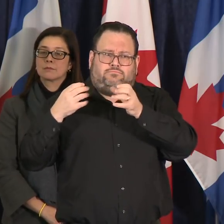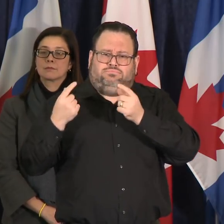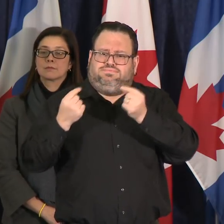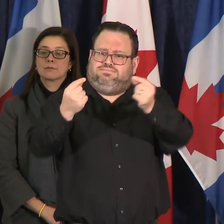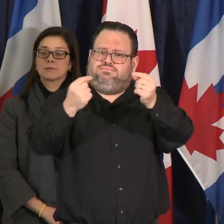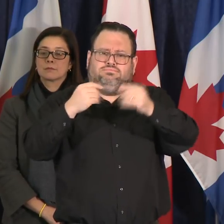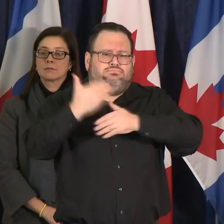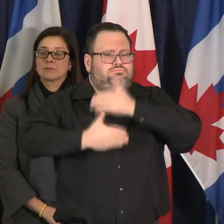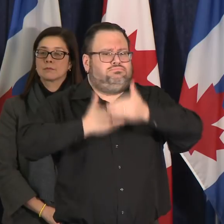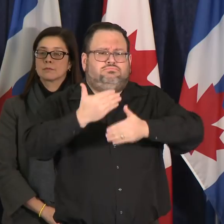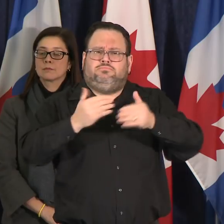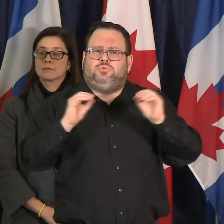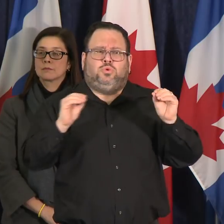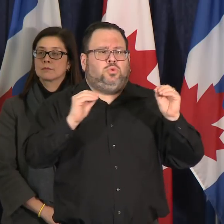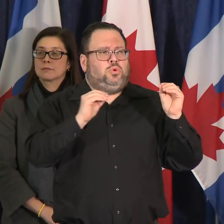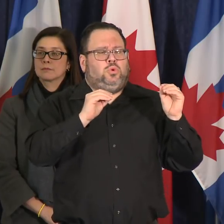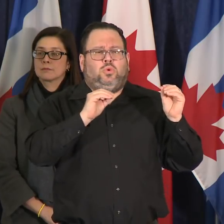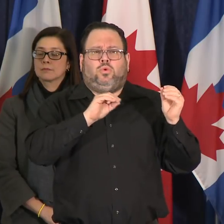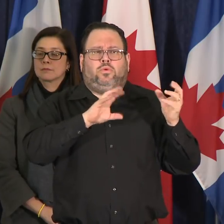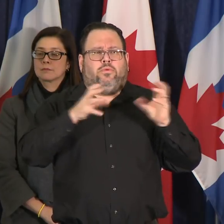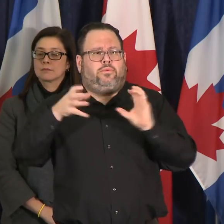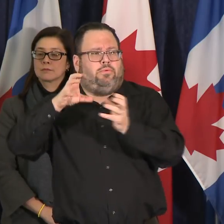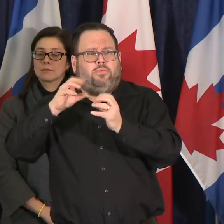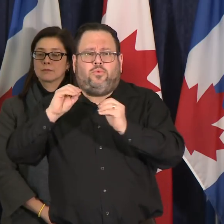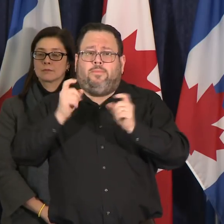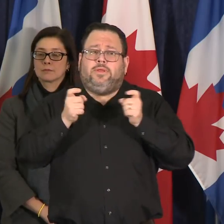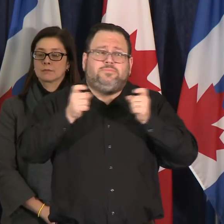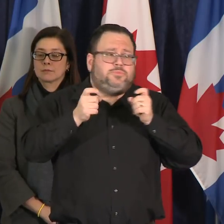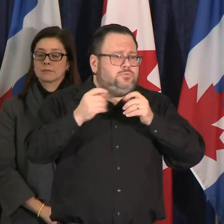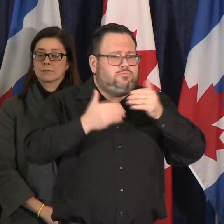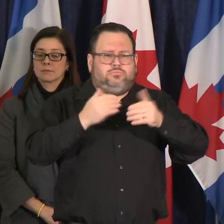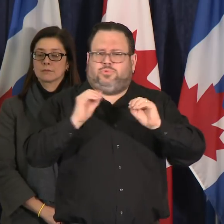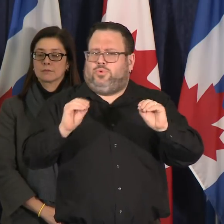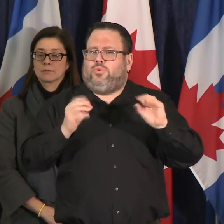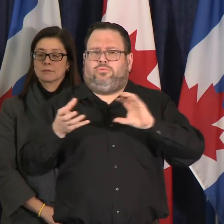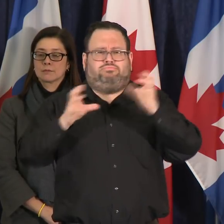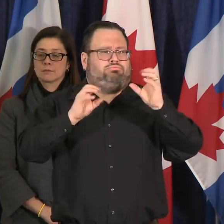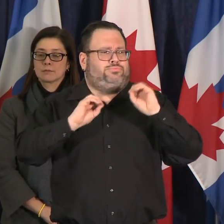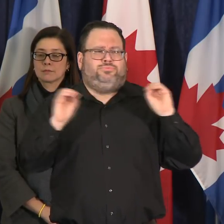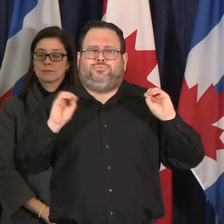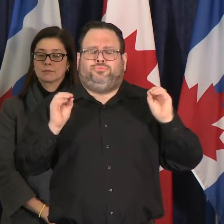management process in place that work is literally ongoing as we speak I am